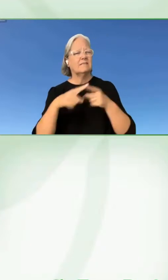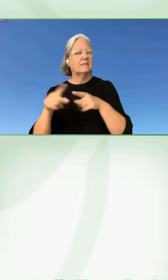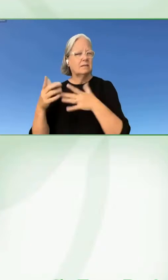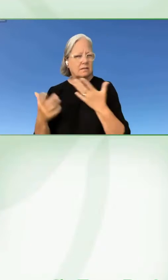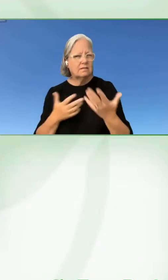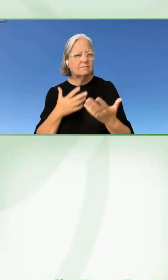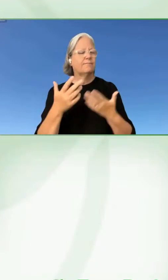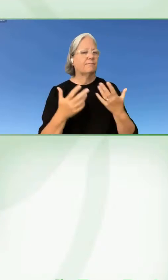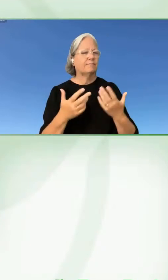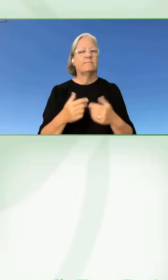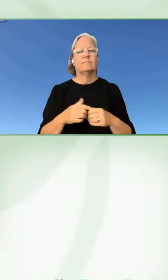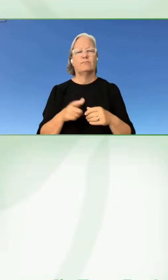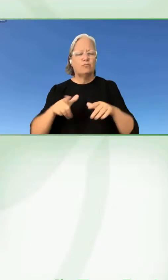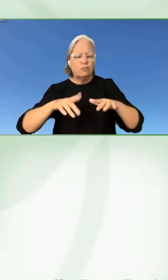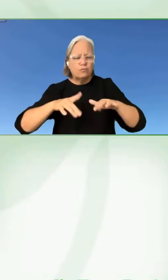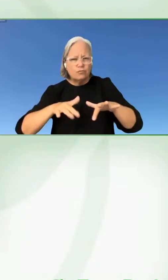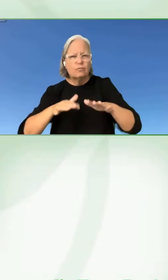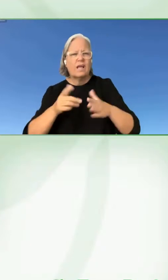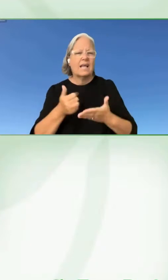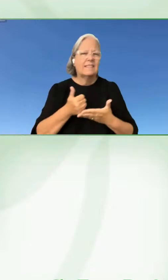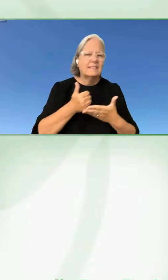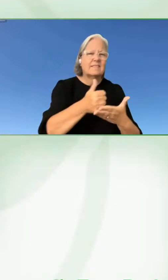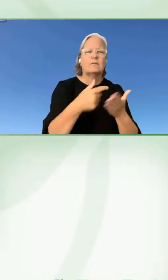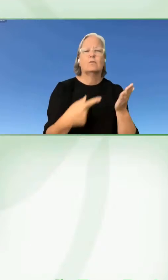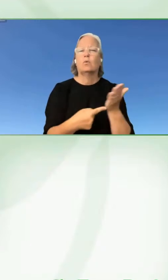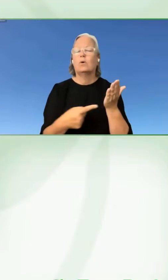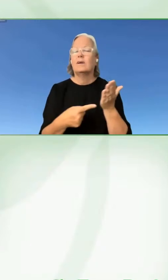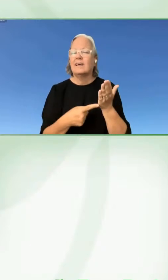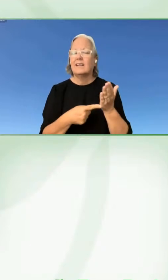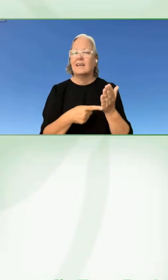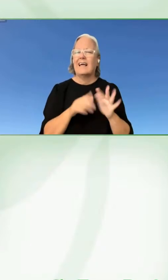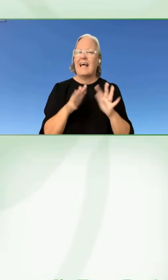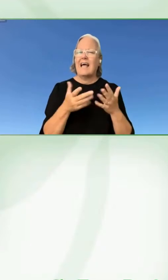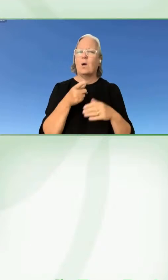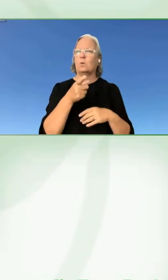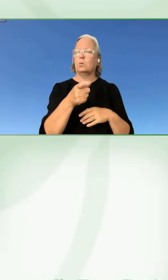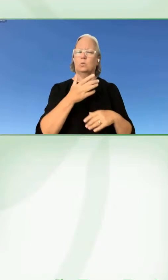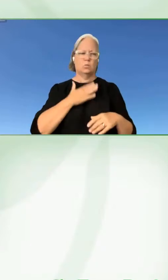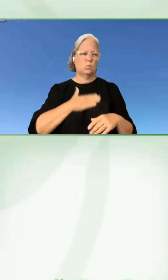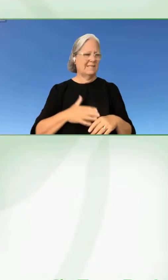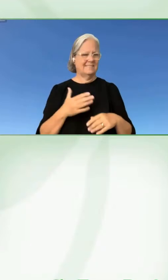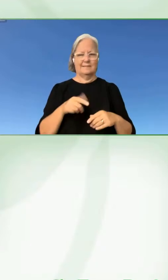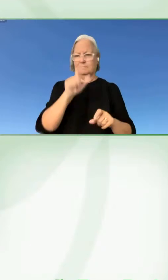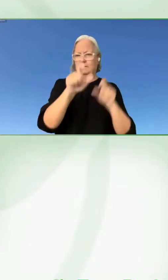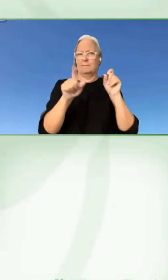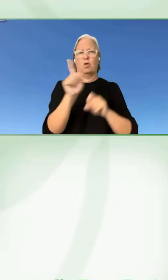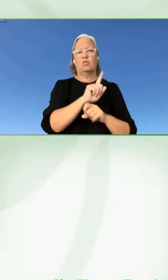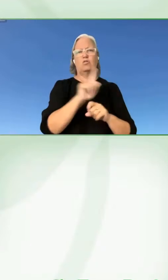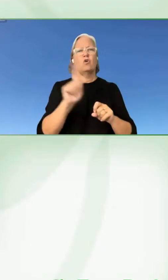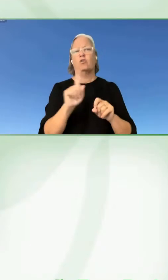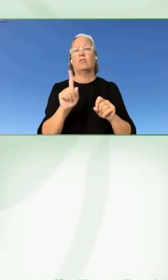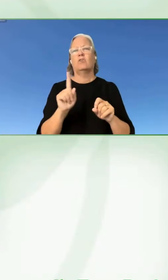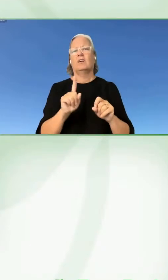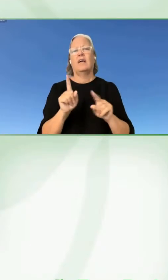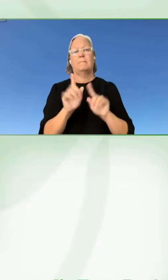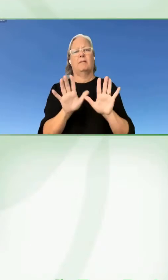Or smart phones. How have you designed your systems?